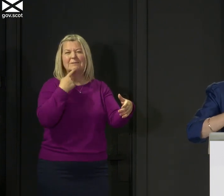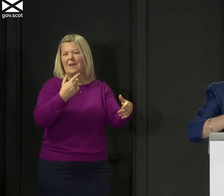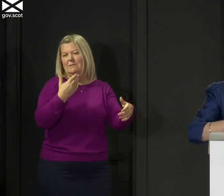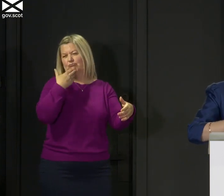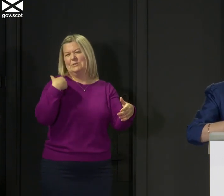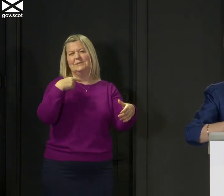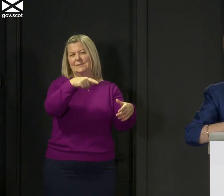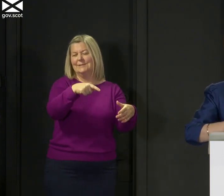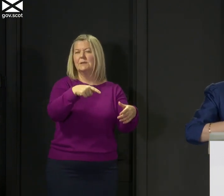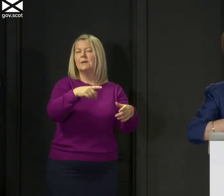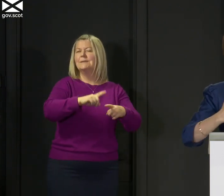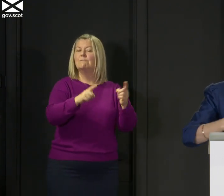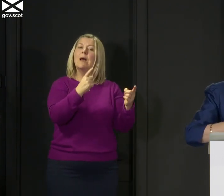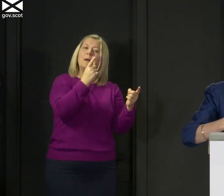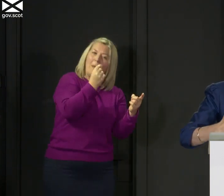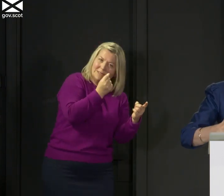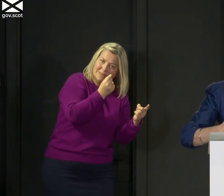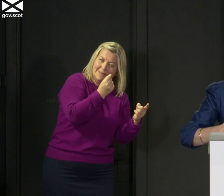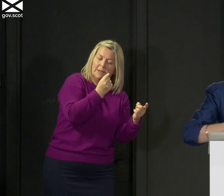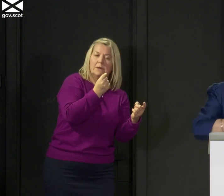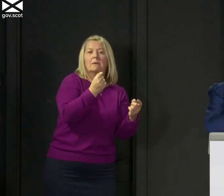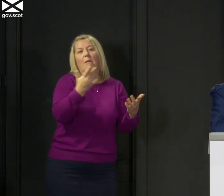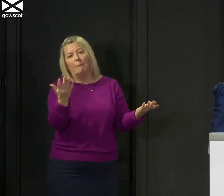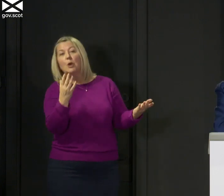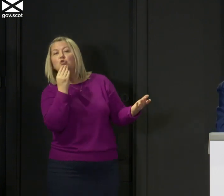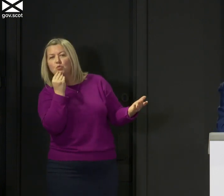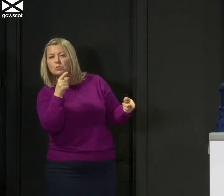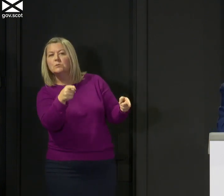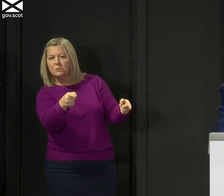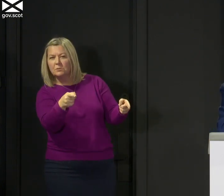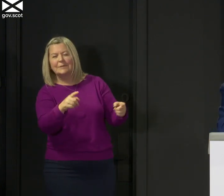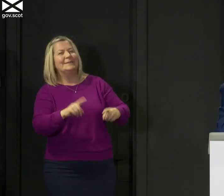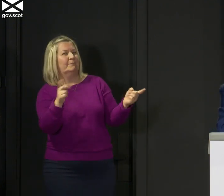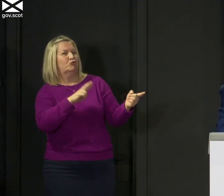capacity and use for a variety of good reasons. There will also be a difference between a